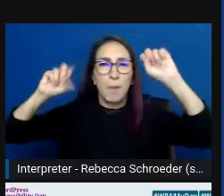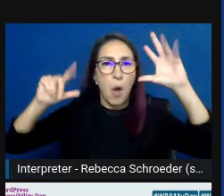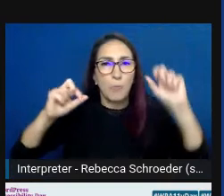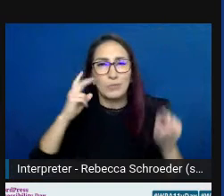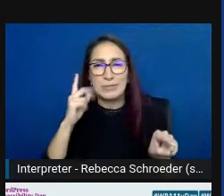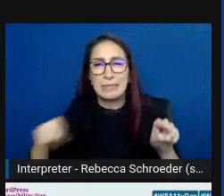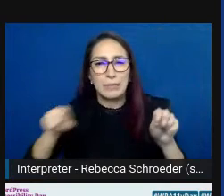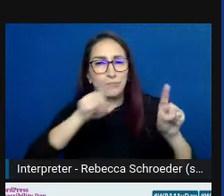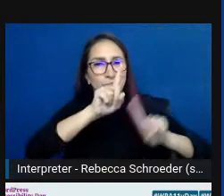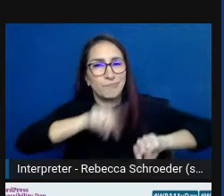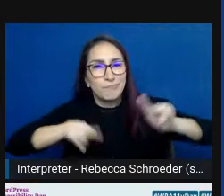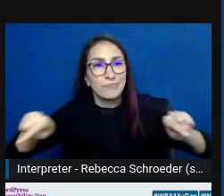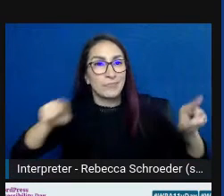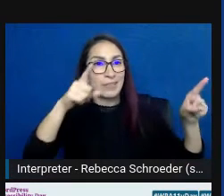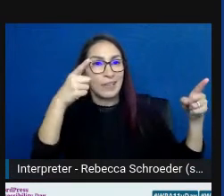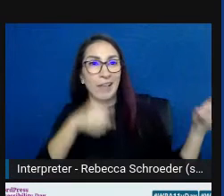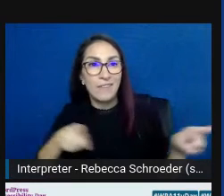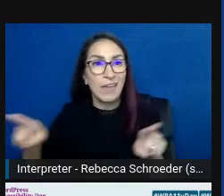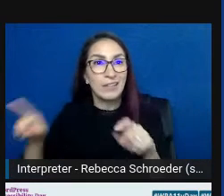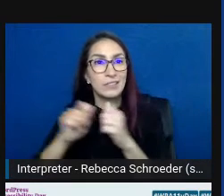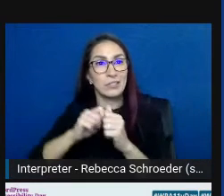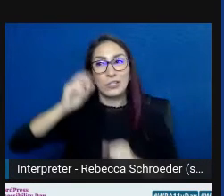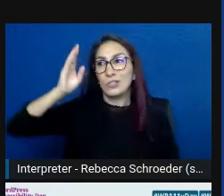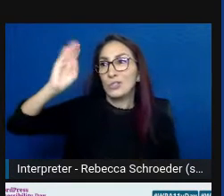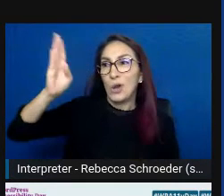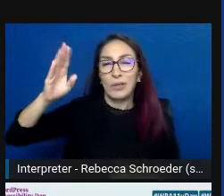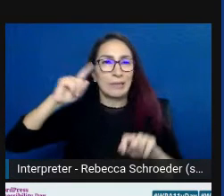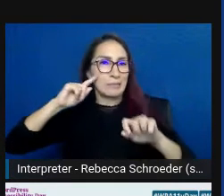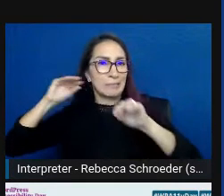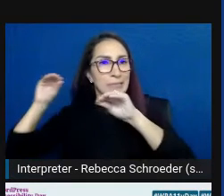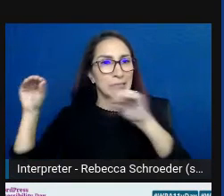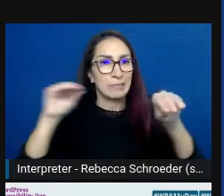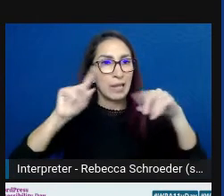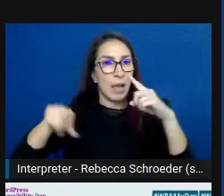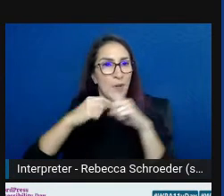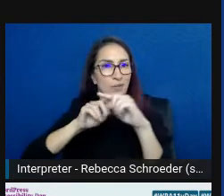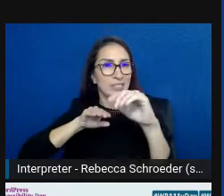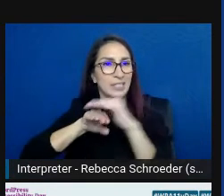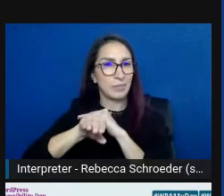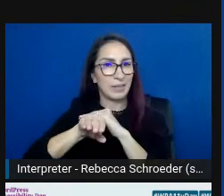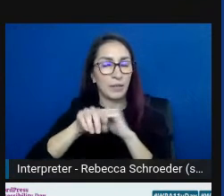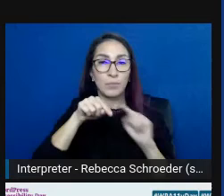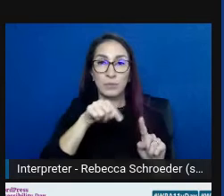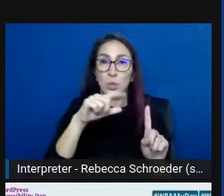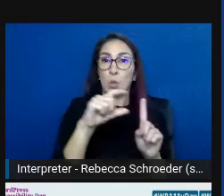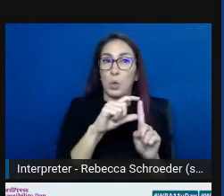and educating about accessibility because WordPress is big. We all know that.